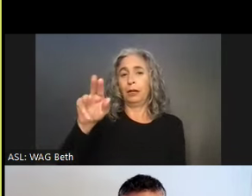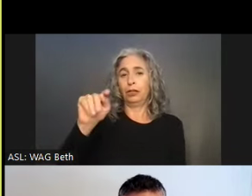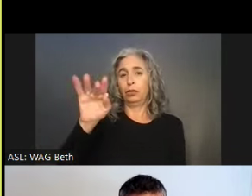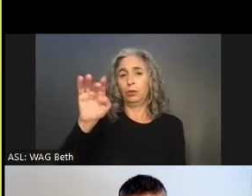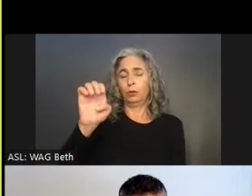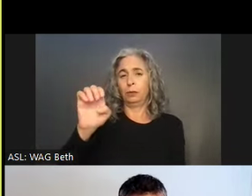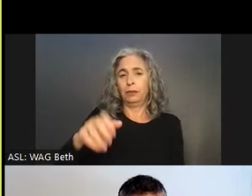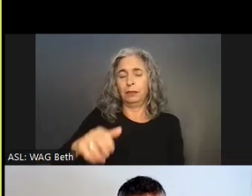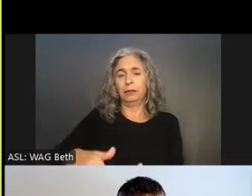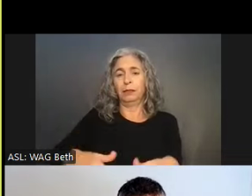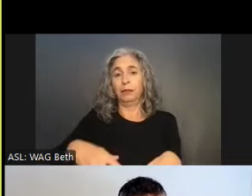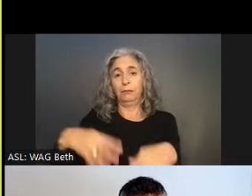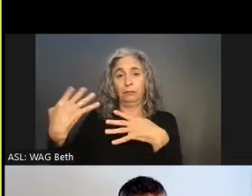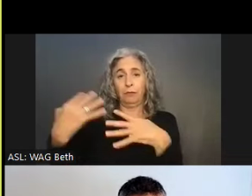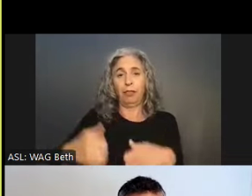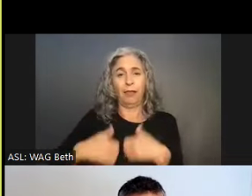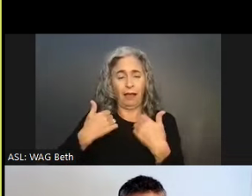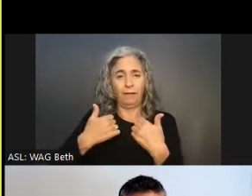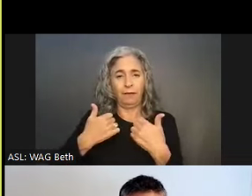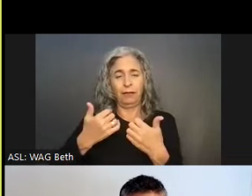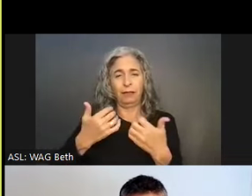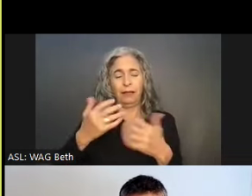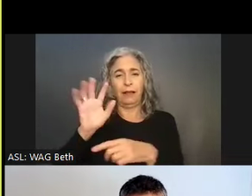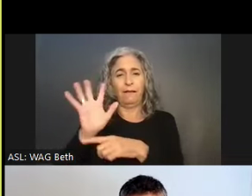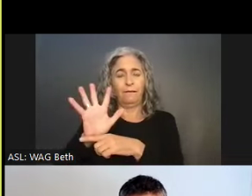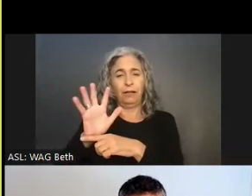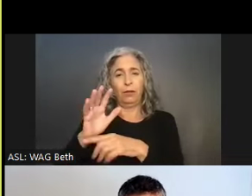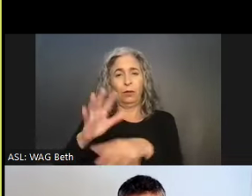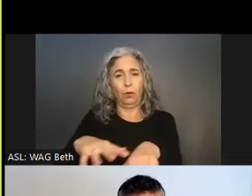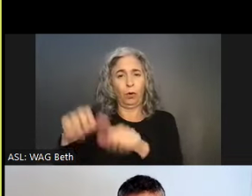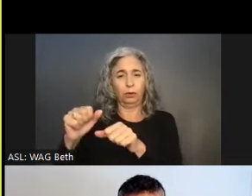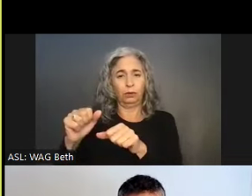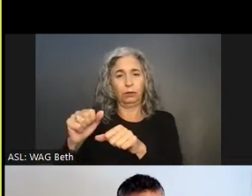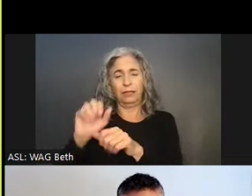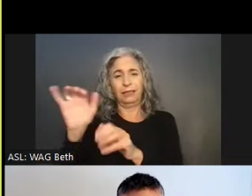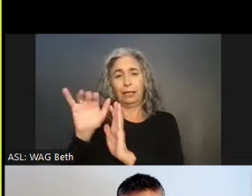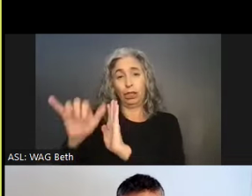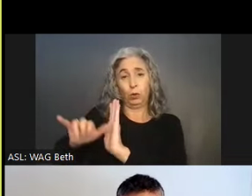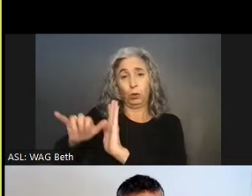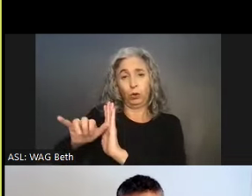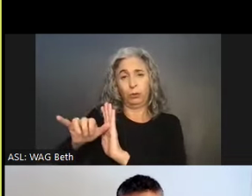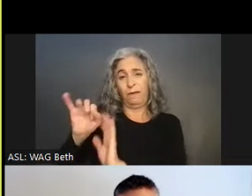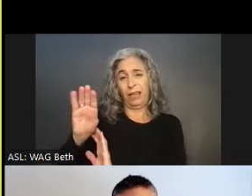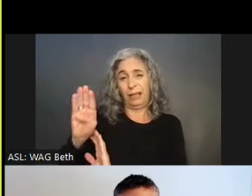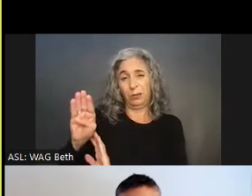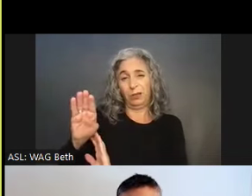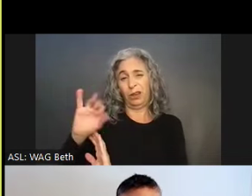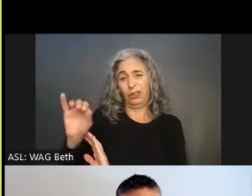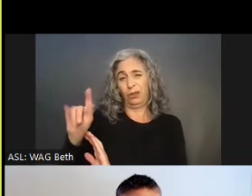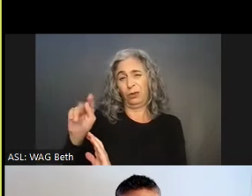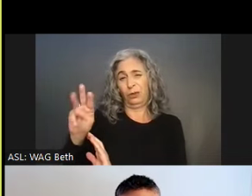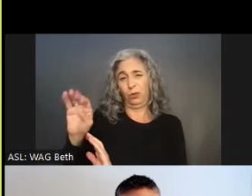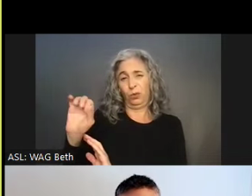video host. It is an alternative to Youtube and to Facebook and to Twitch. And other places that